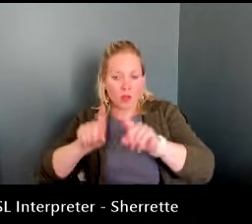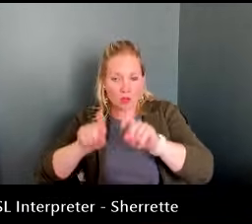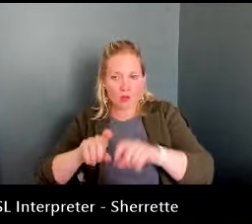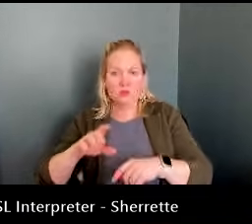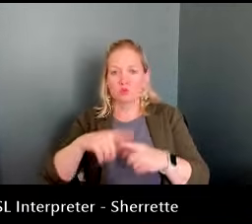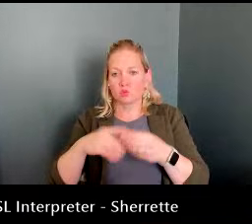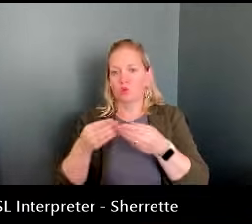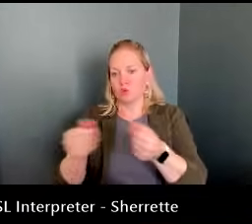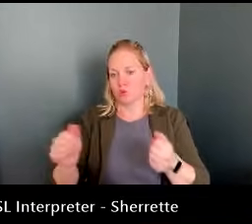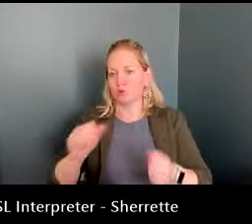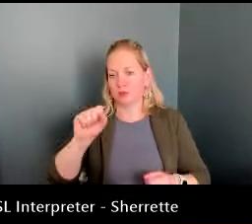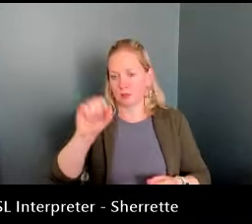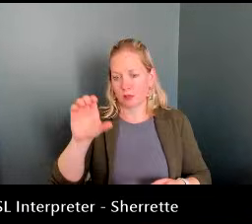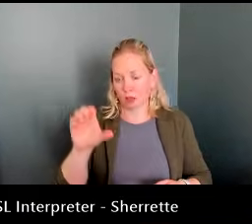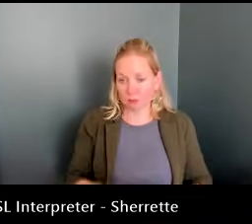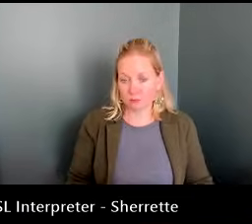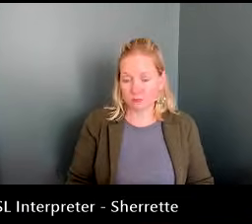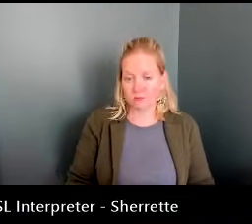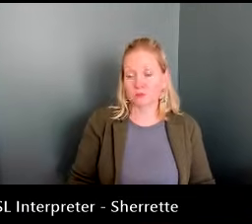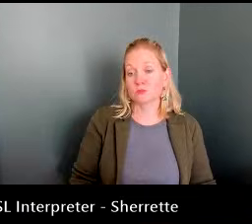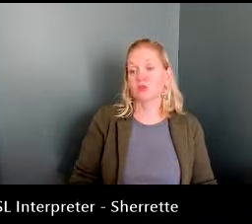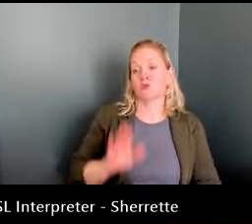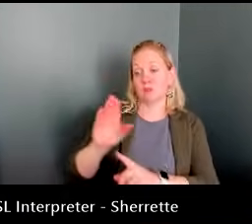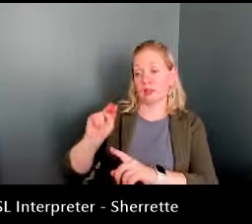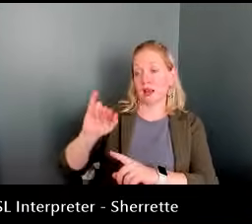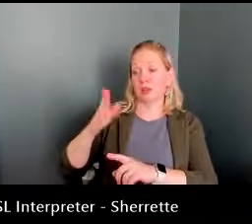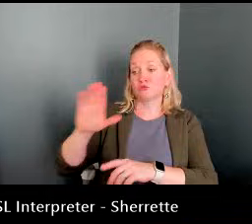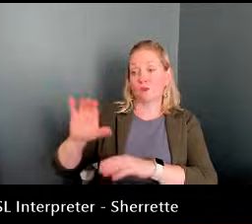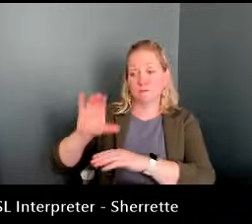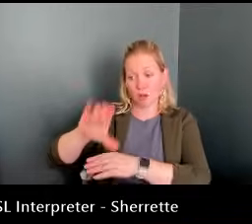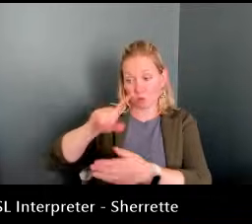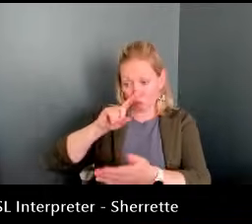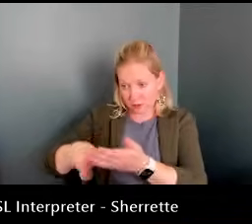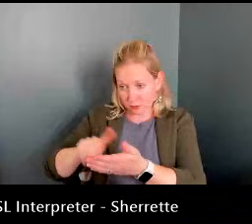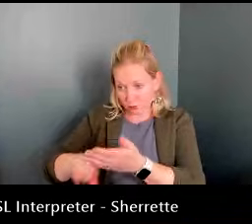a result of NIH's funded research and relevant to today's discussion,